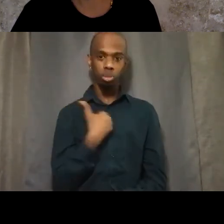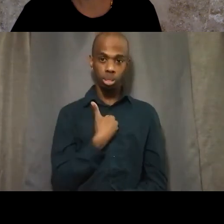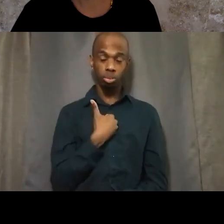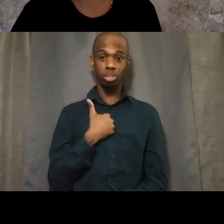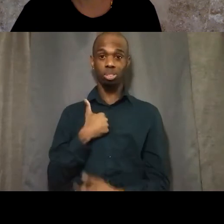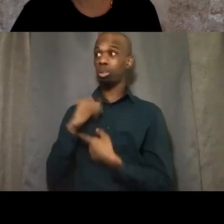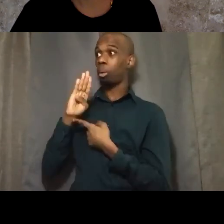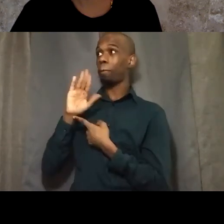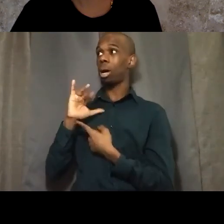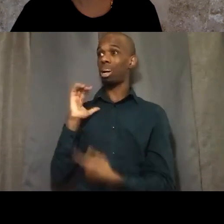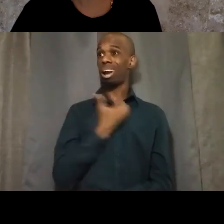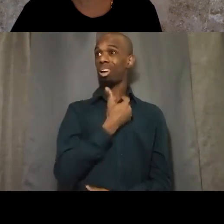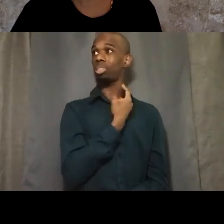To close the gaps to equal footing.